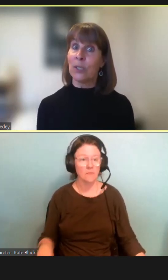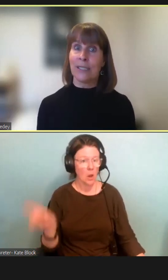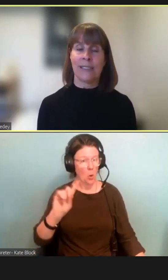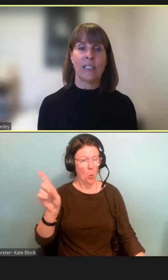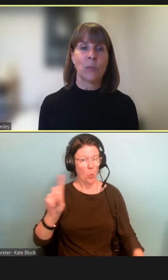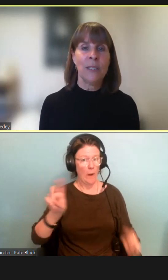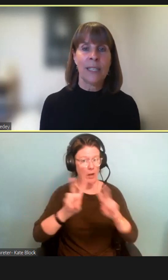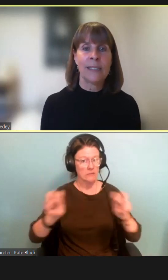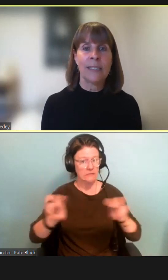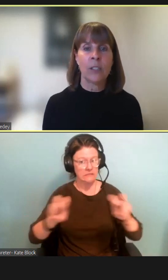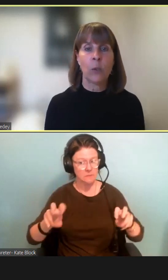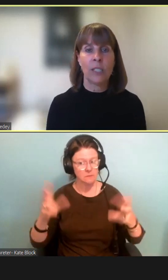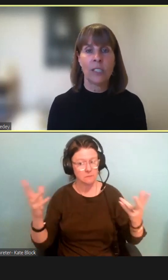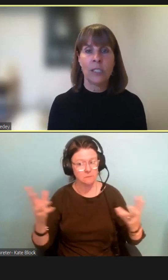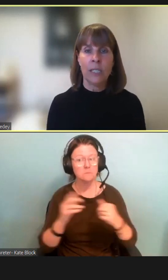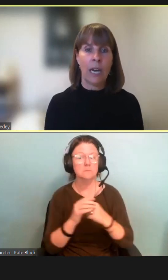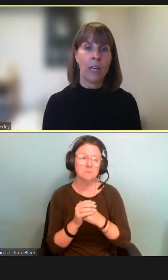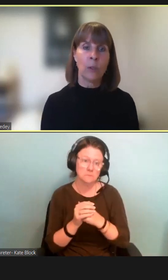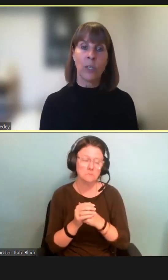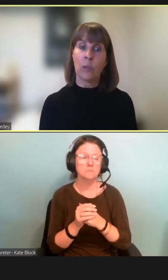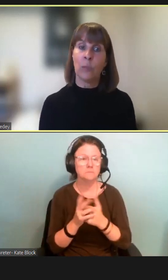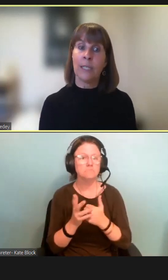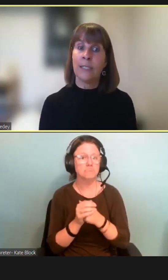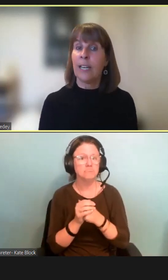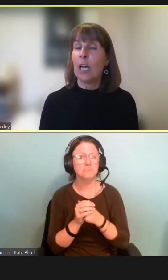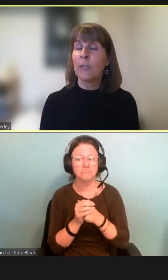assessment that's another question I would recommend that it happens in the